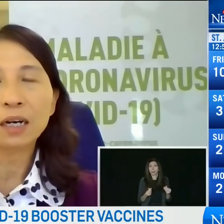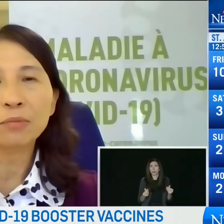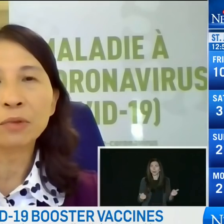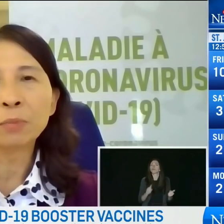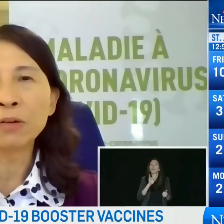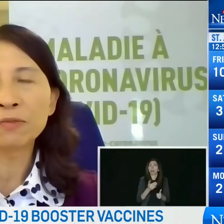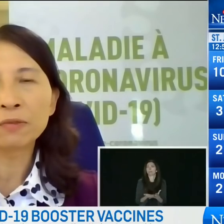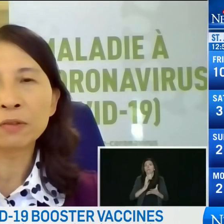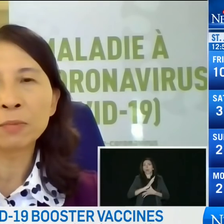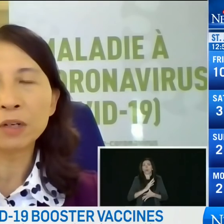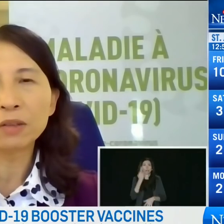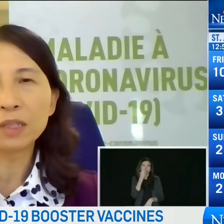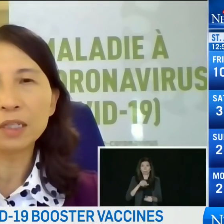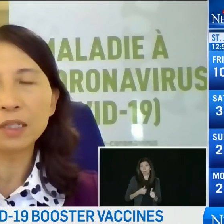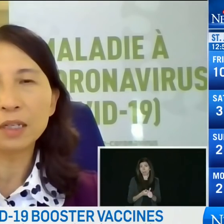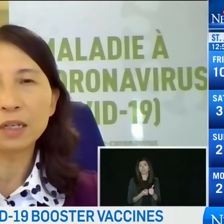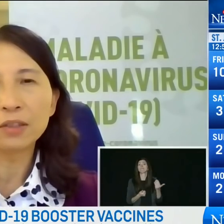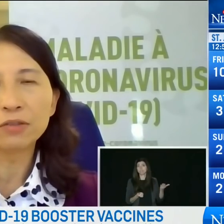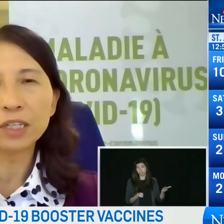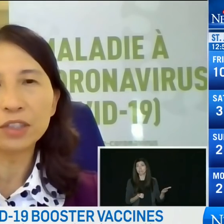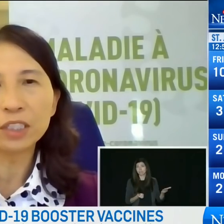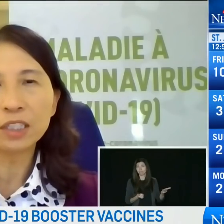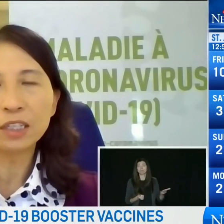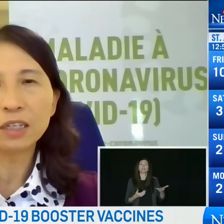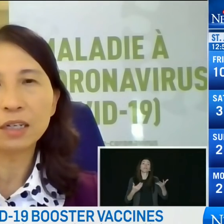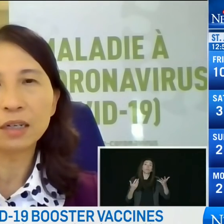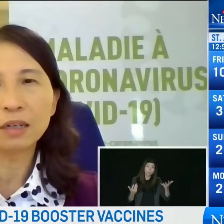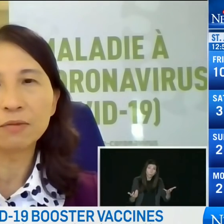THOSE SHOULD BE OFFERED SIX